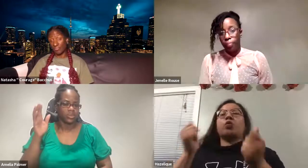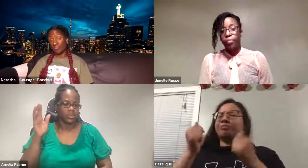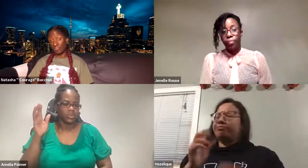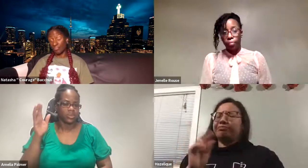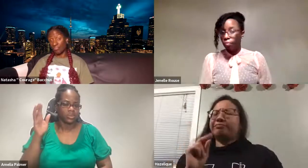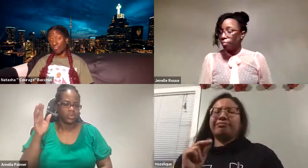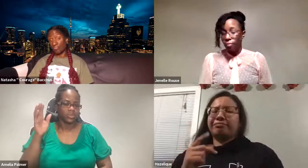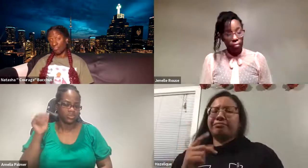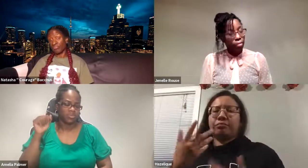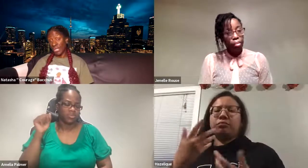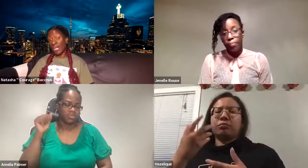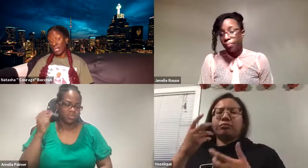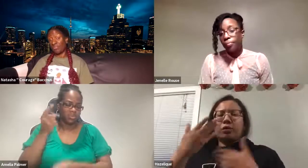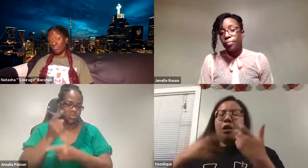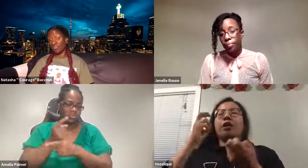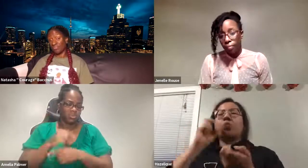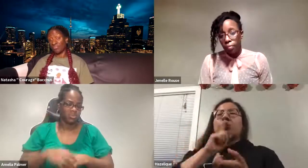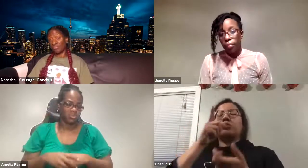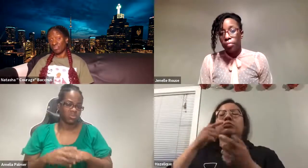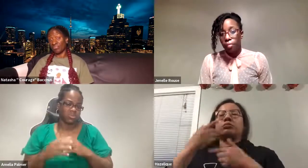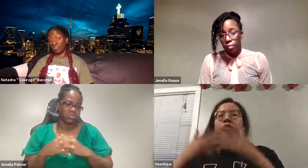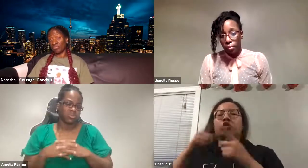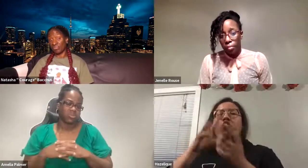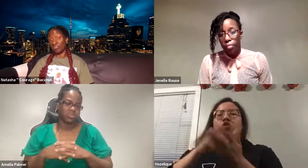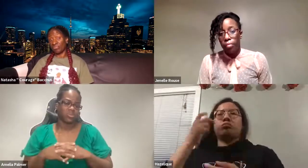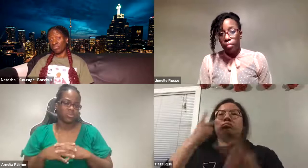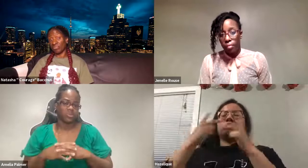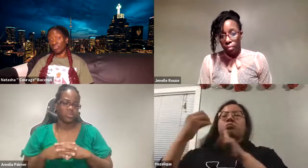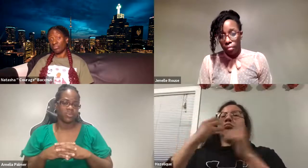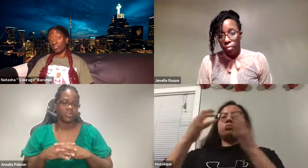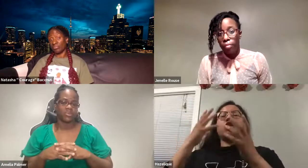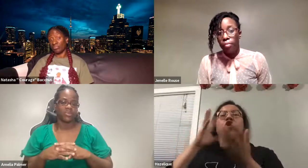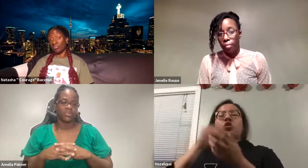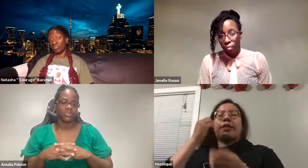get through it and it's not something that comes quickly or automatically.